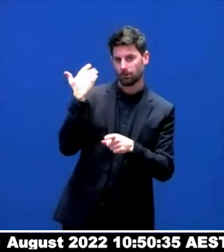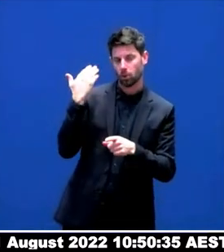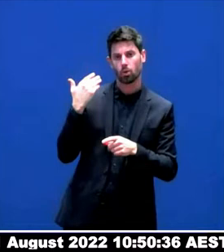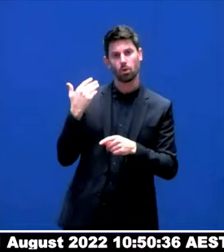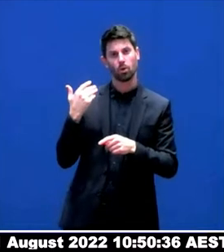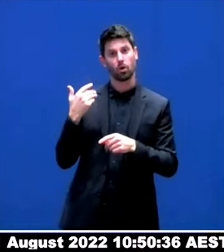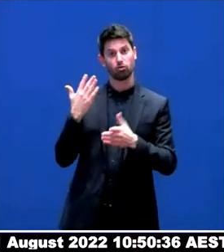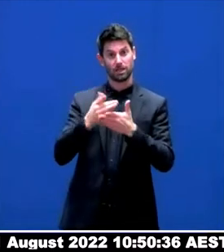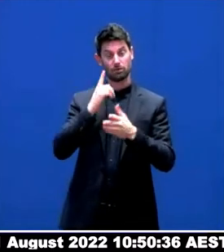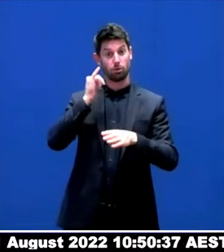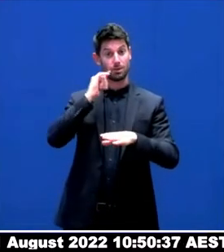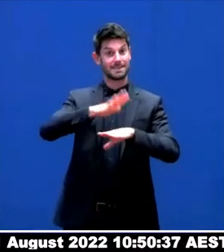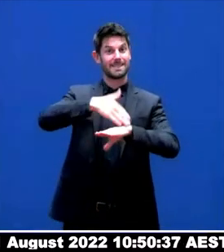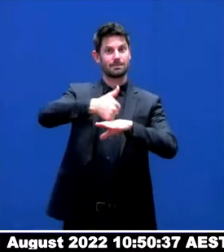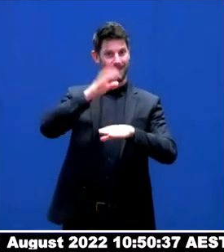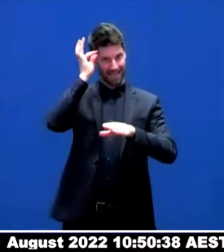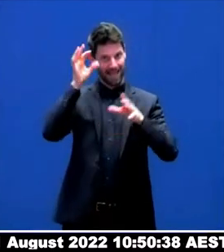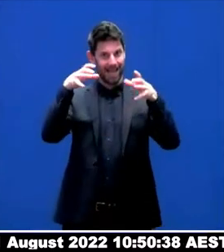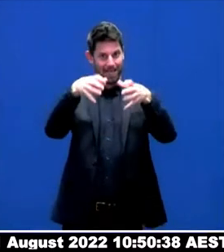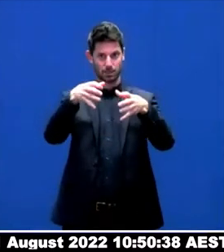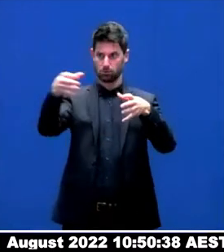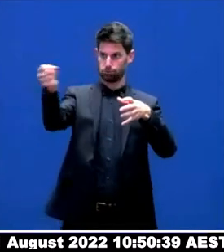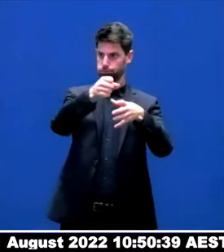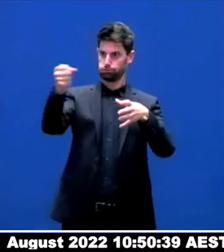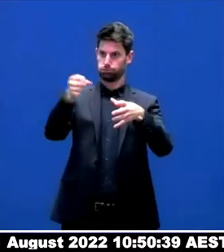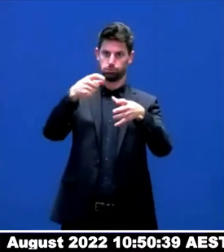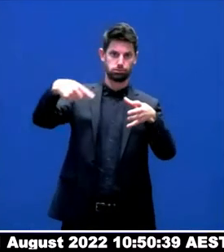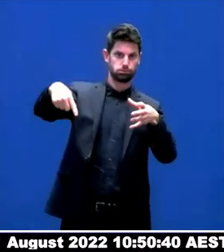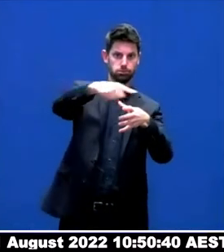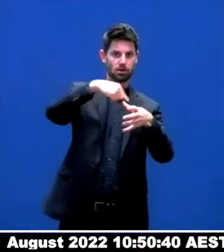as the Council which might have a broad remit in thinking about issues like